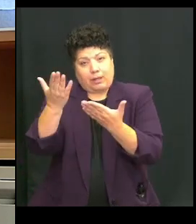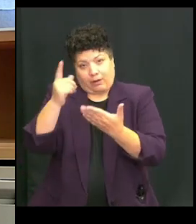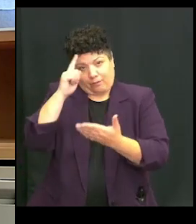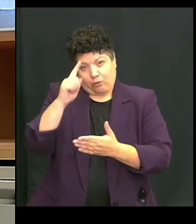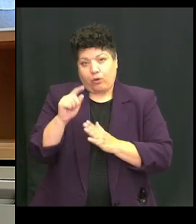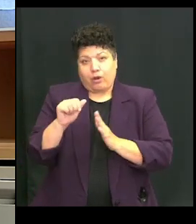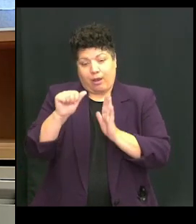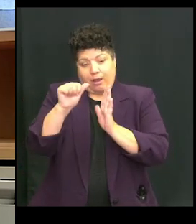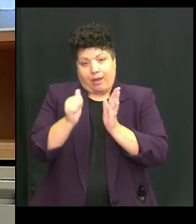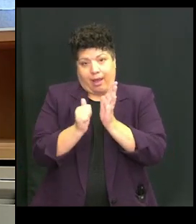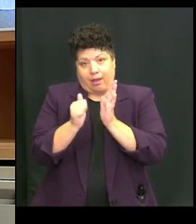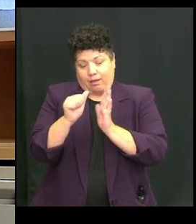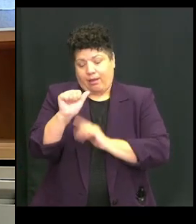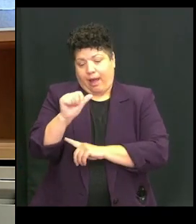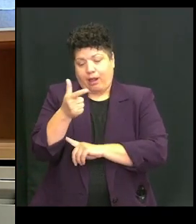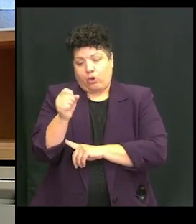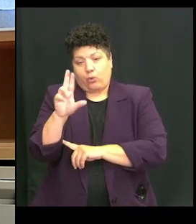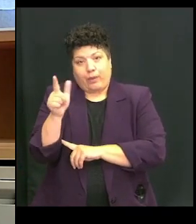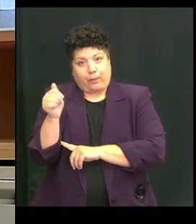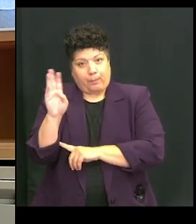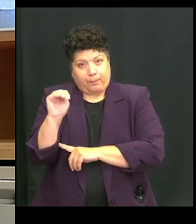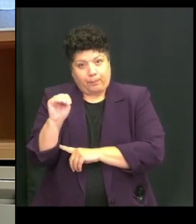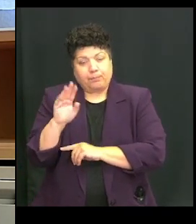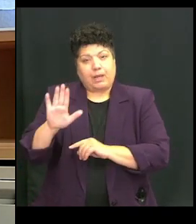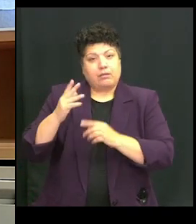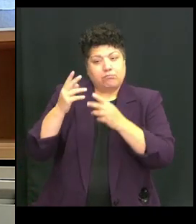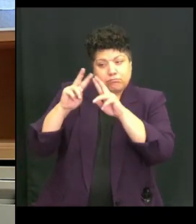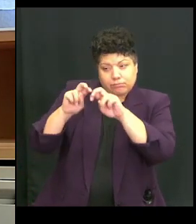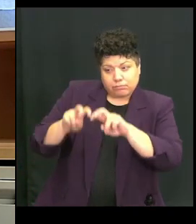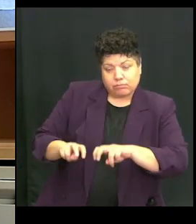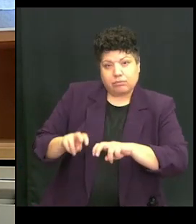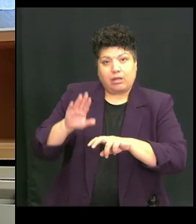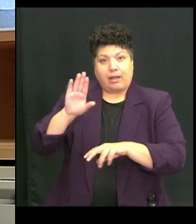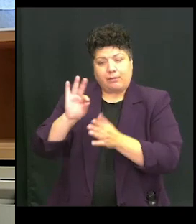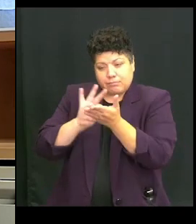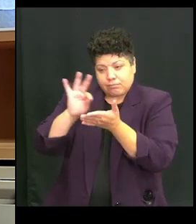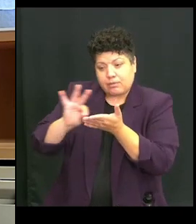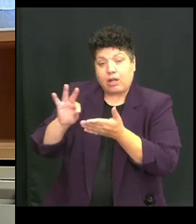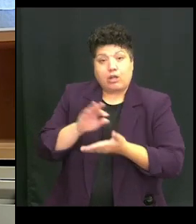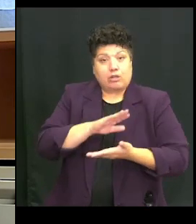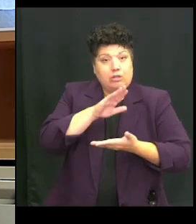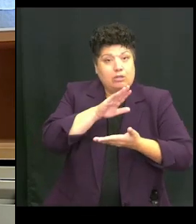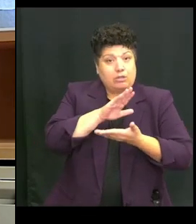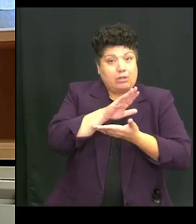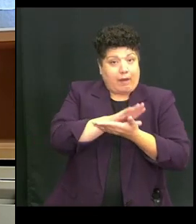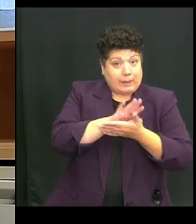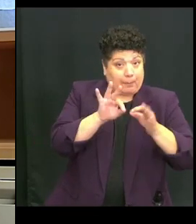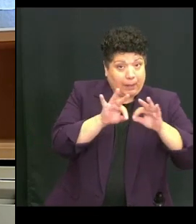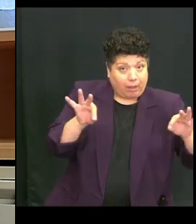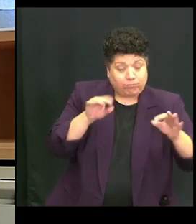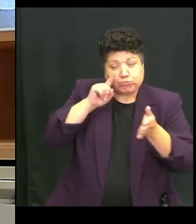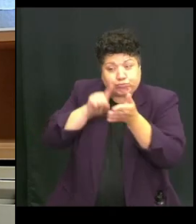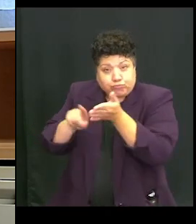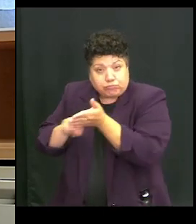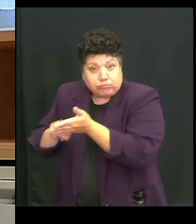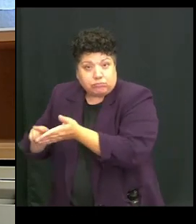more access for scholars to study these things. And changes are needed to reduce the virality of provocative content